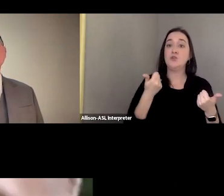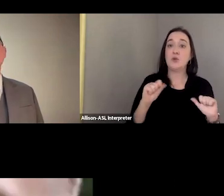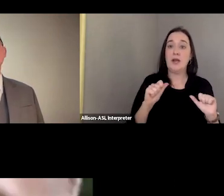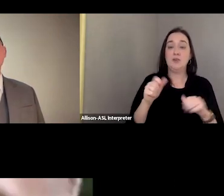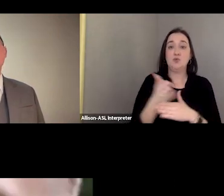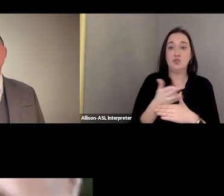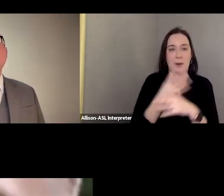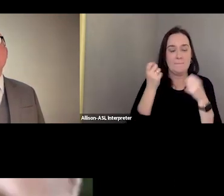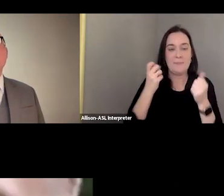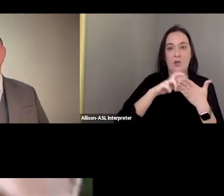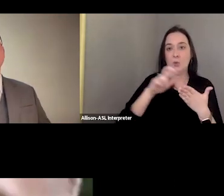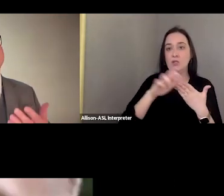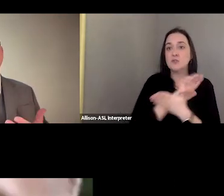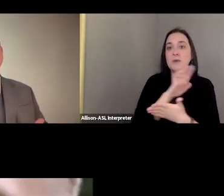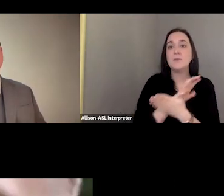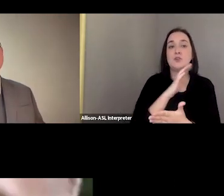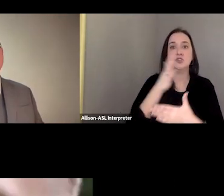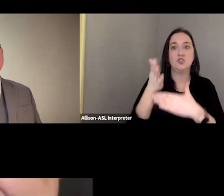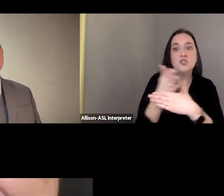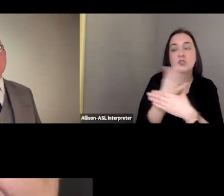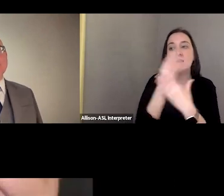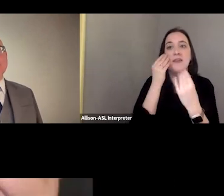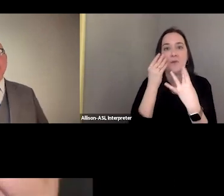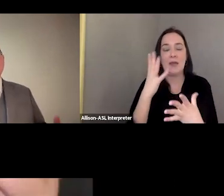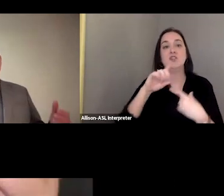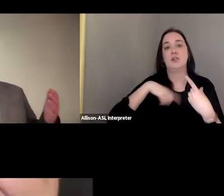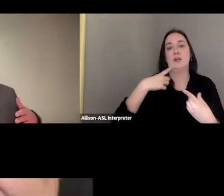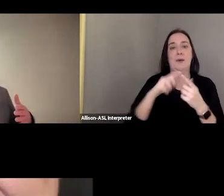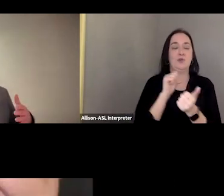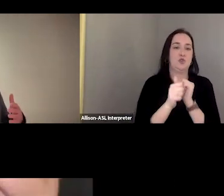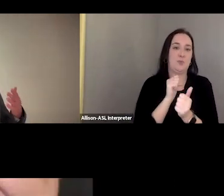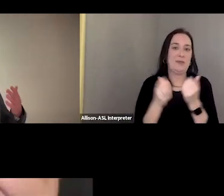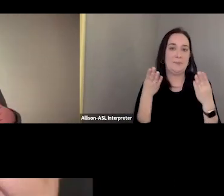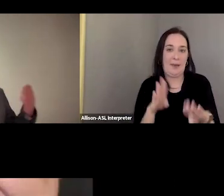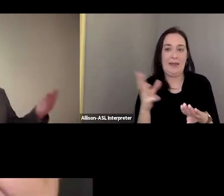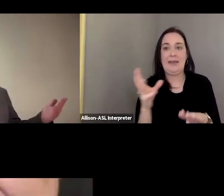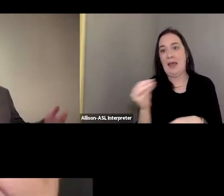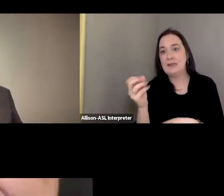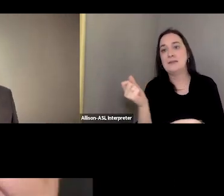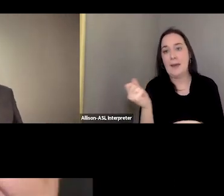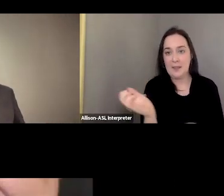to let people aware of this very hot topic of sports gambling. I, of course, am a senior researcher.